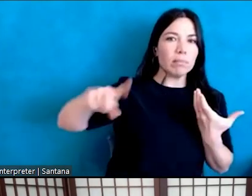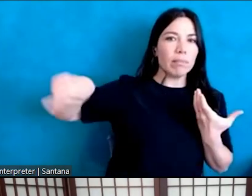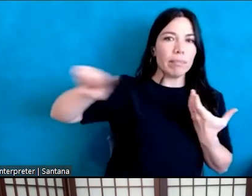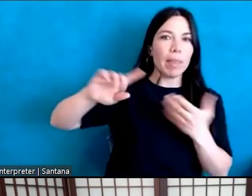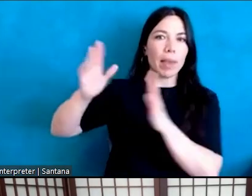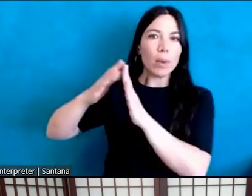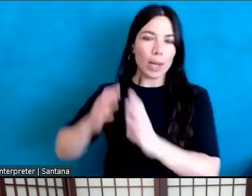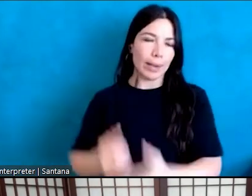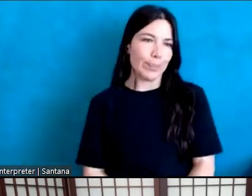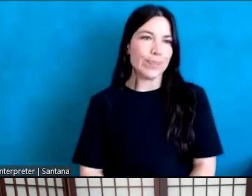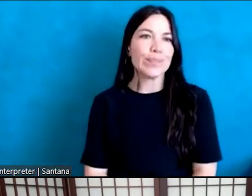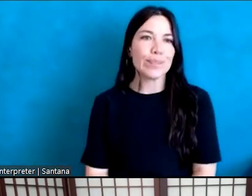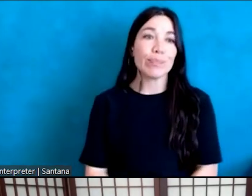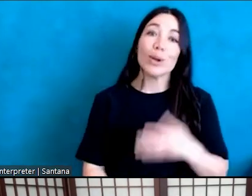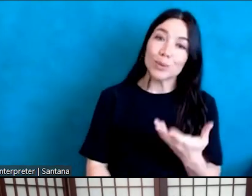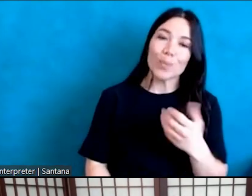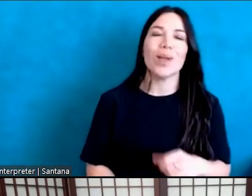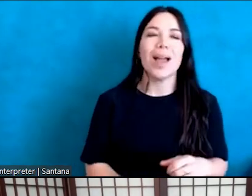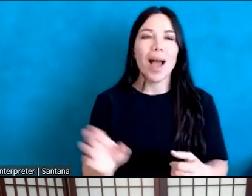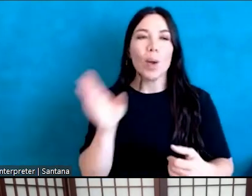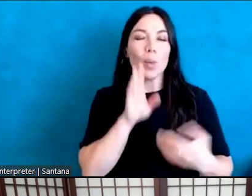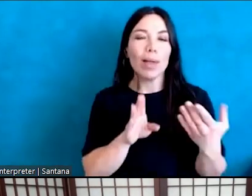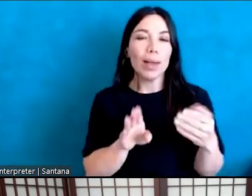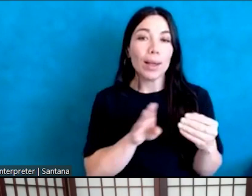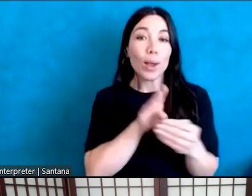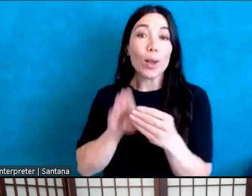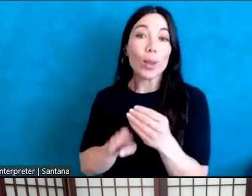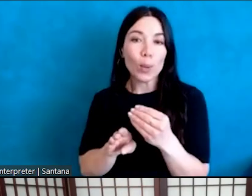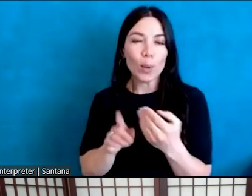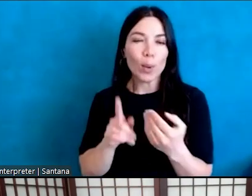So I'll conclude with a couple of questions. The first one I've already posed.